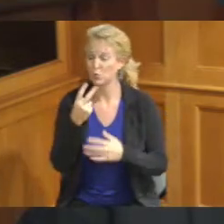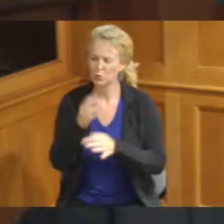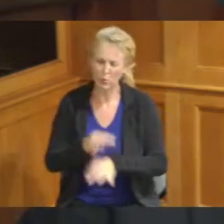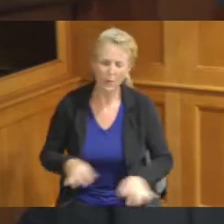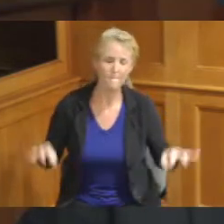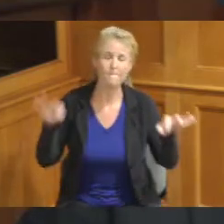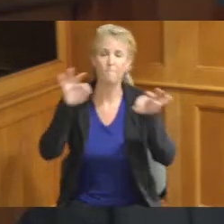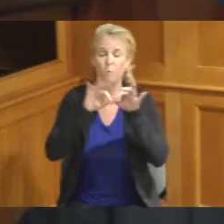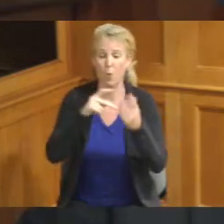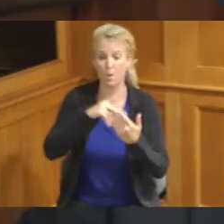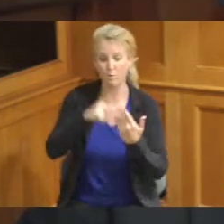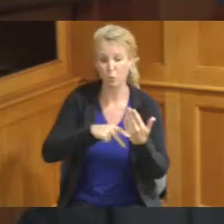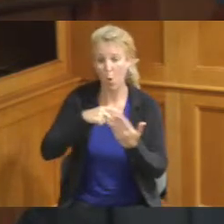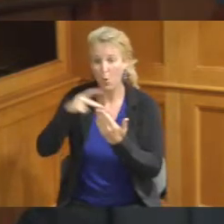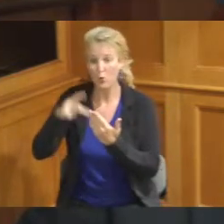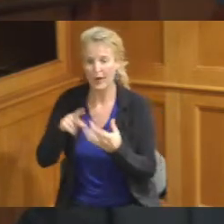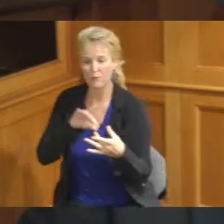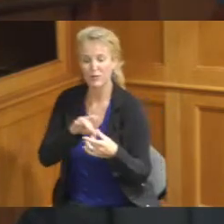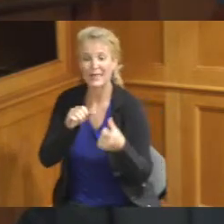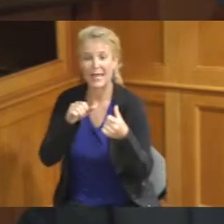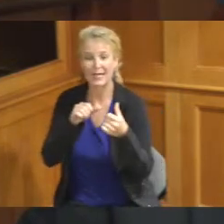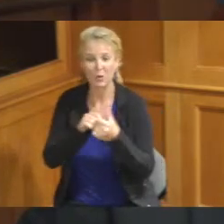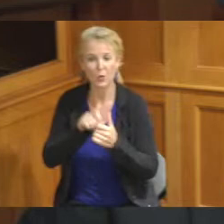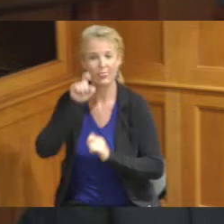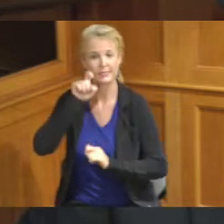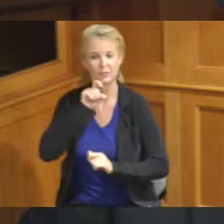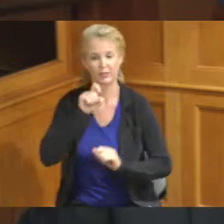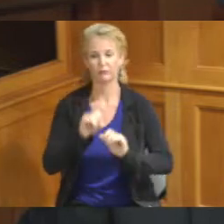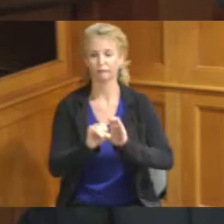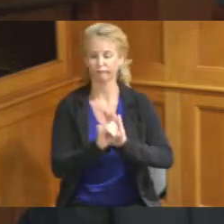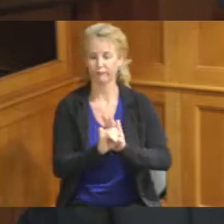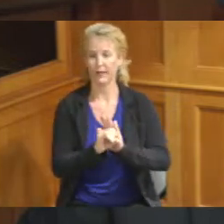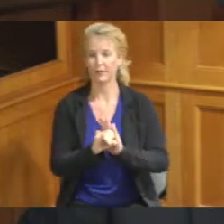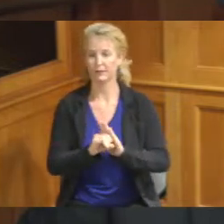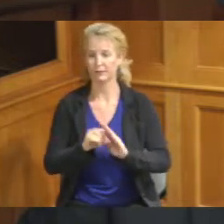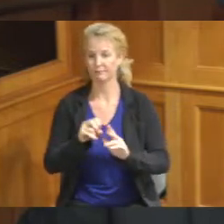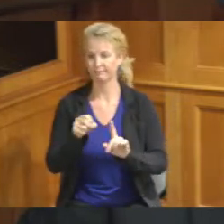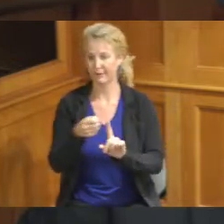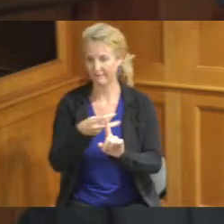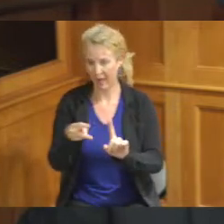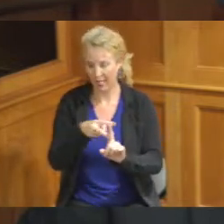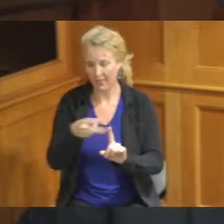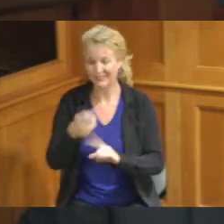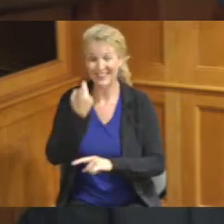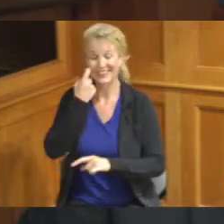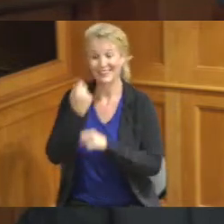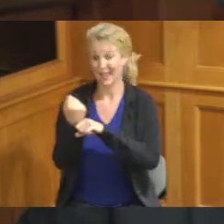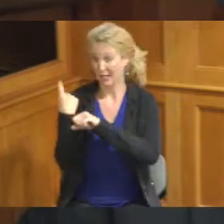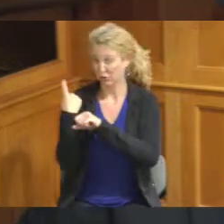related to gender-based violence one being the program we just passed last year where we are